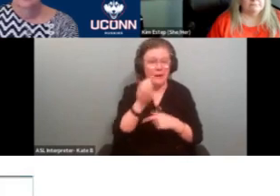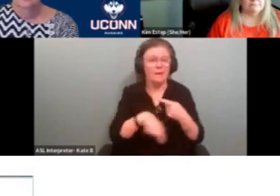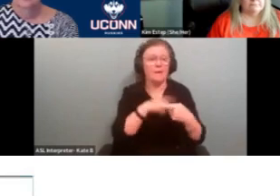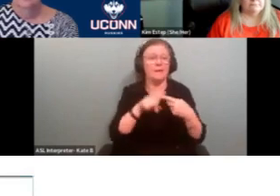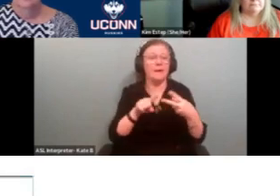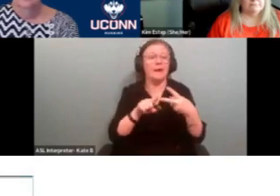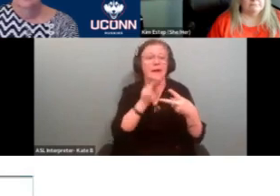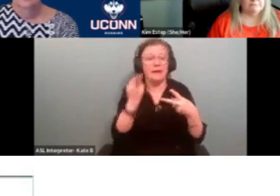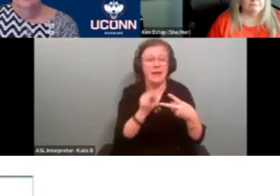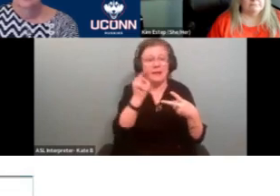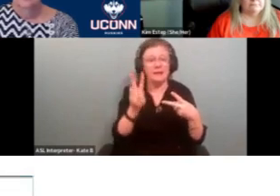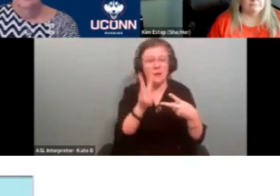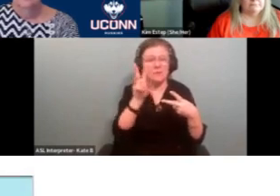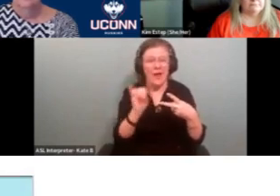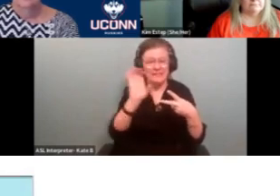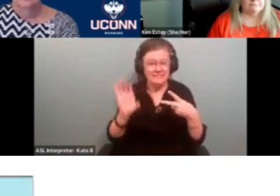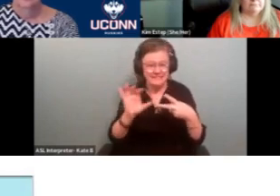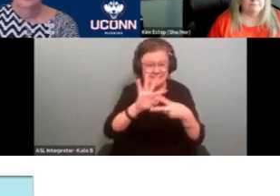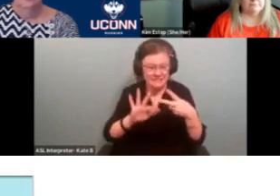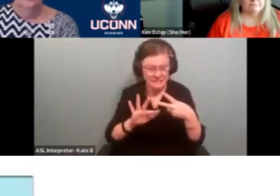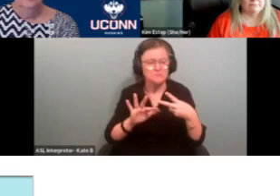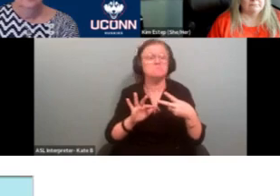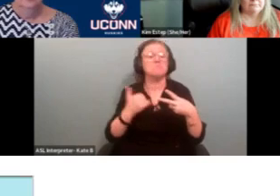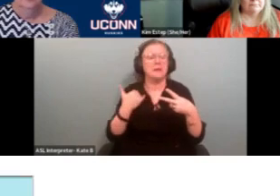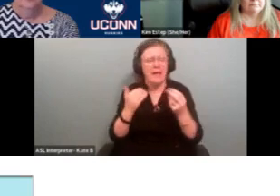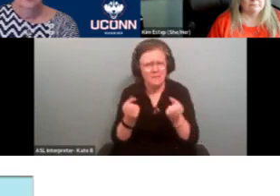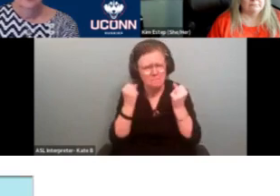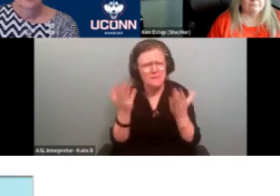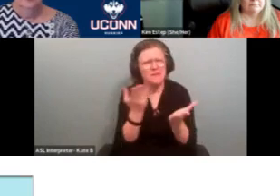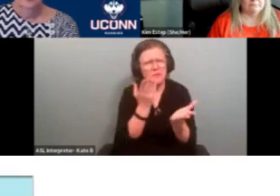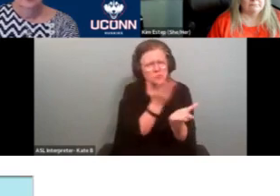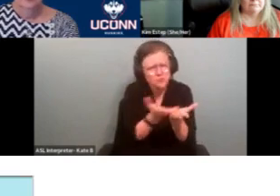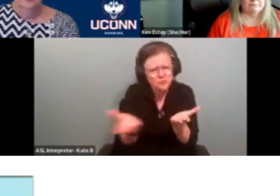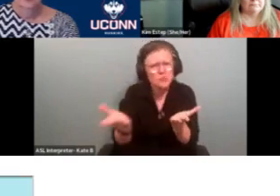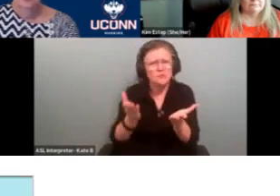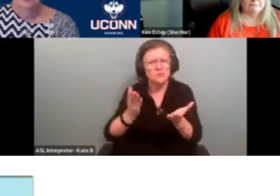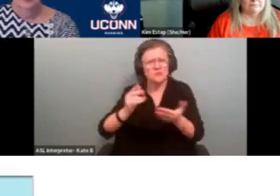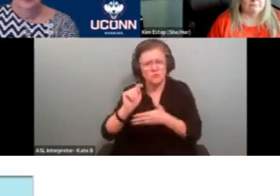Implementation Center have gathered many resources and tools to ensure that this work